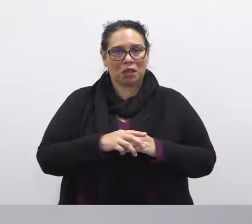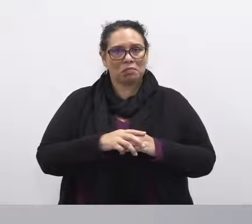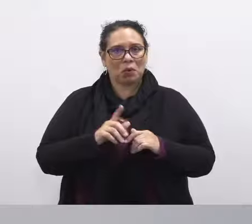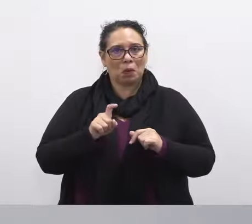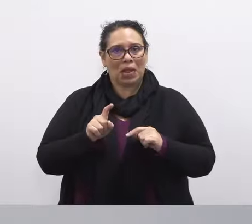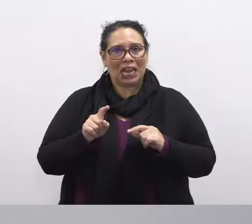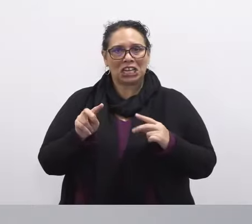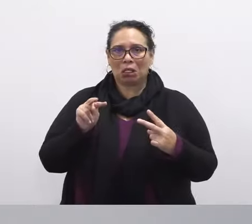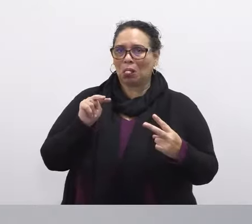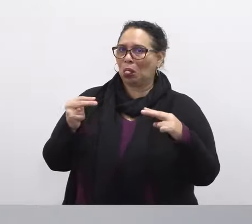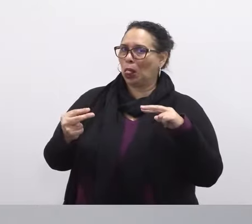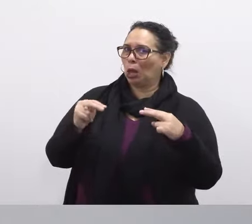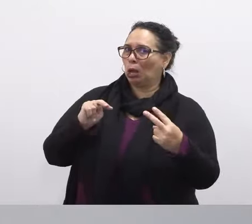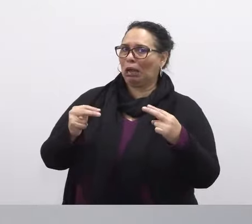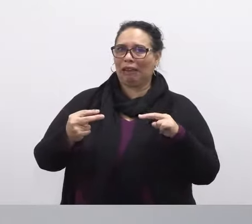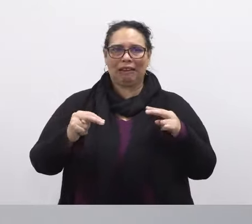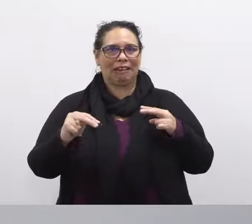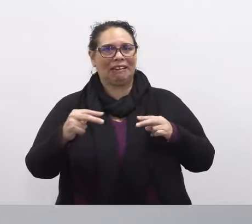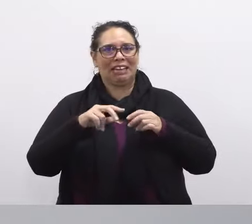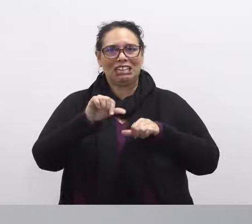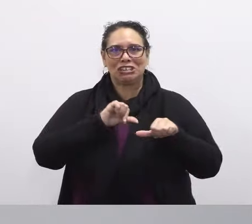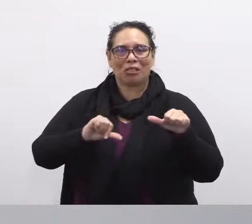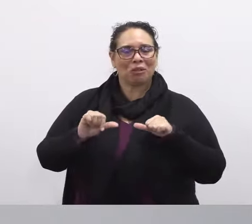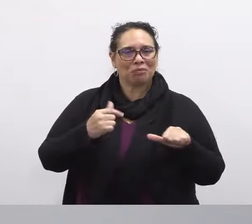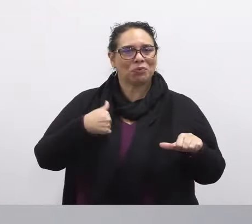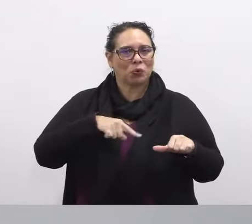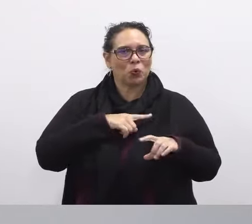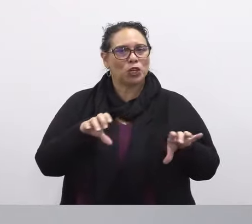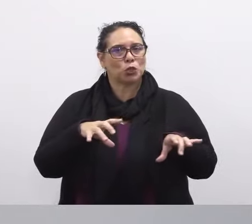and say that we're doing the work that we're supposed to do,